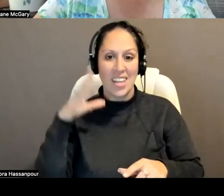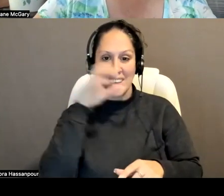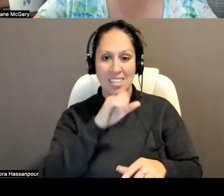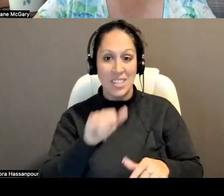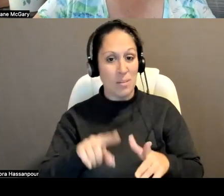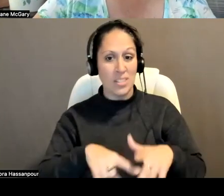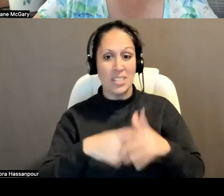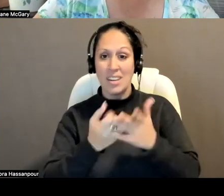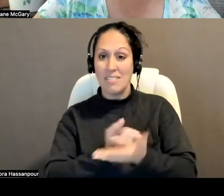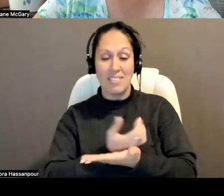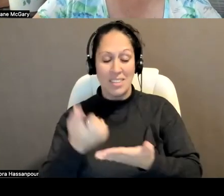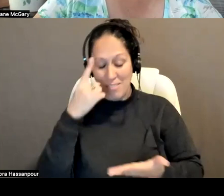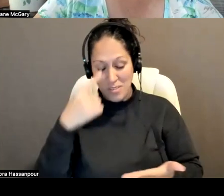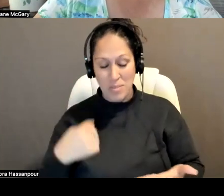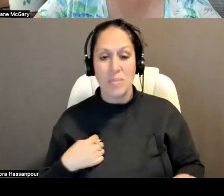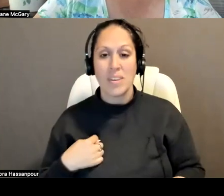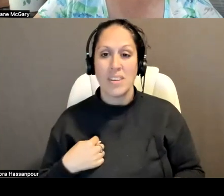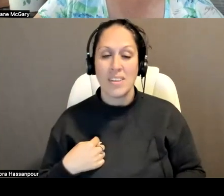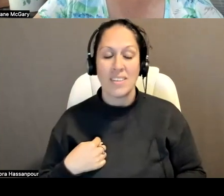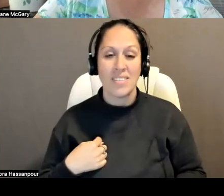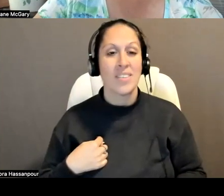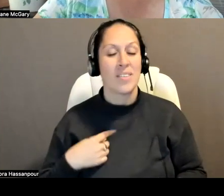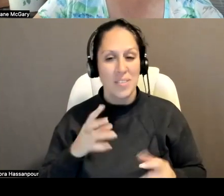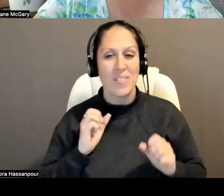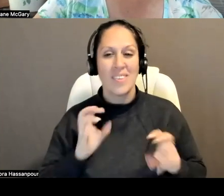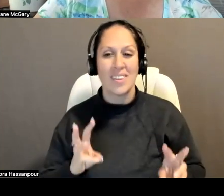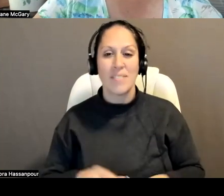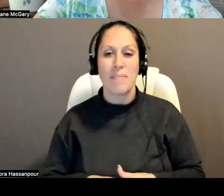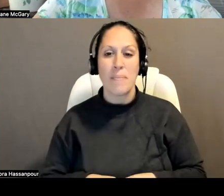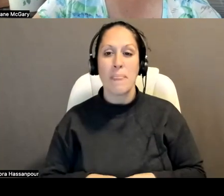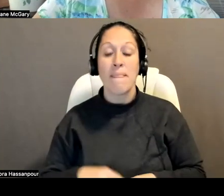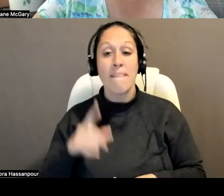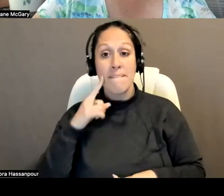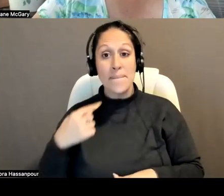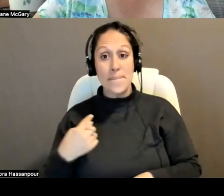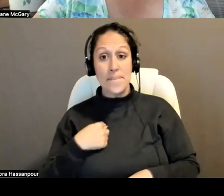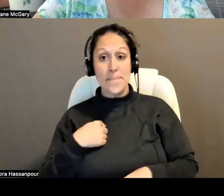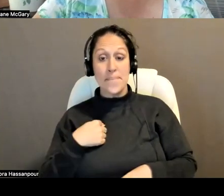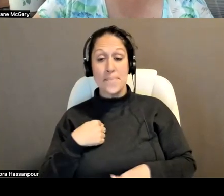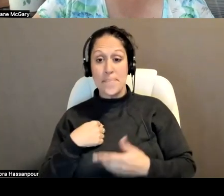start of everything for me. Well, yeah, yeah. As for me, I actually